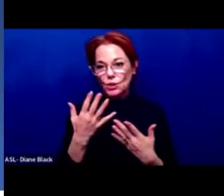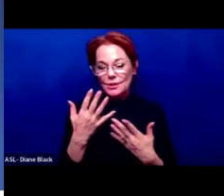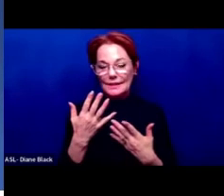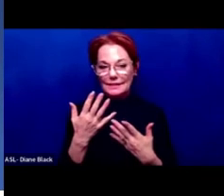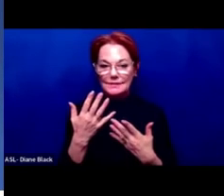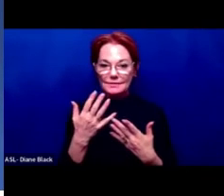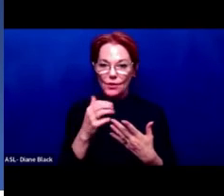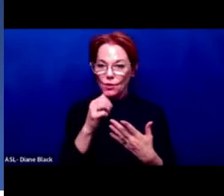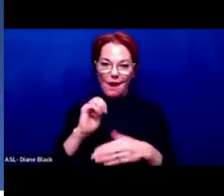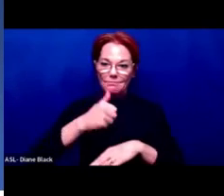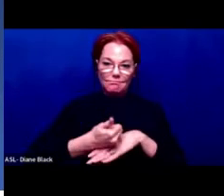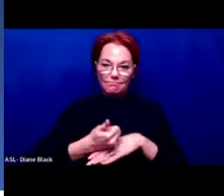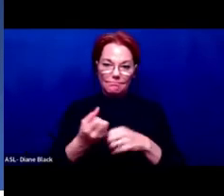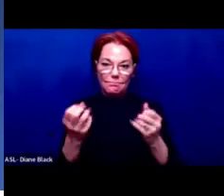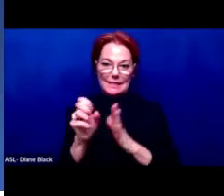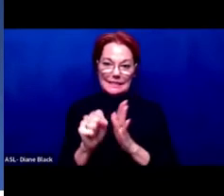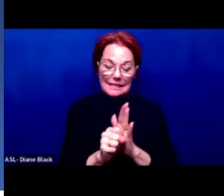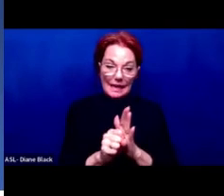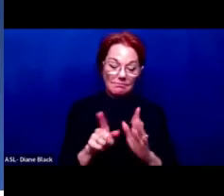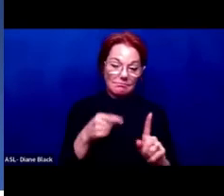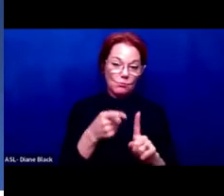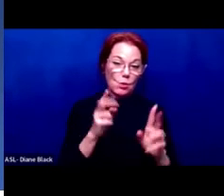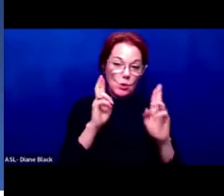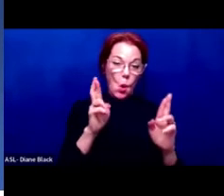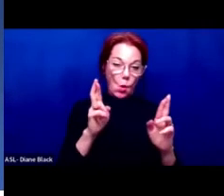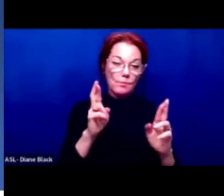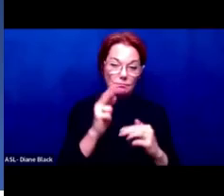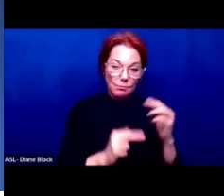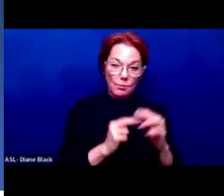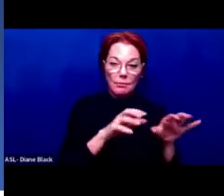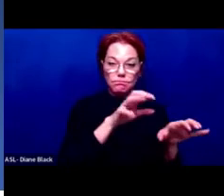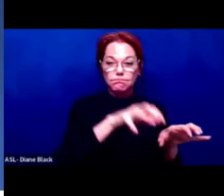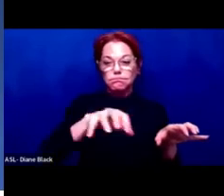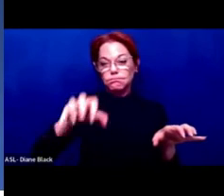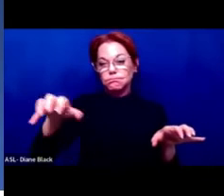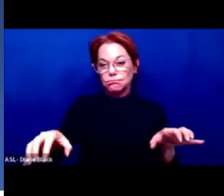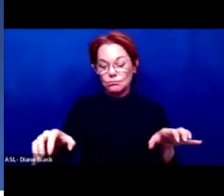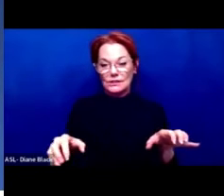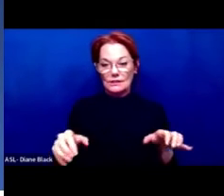in a lot of states. So we're really helping to put them to work to build those and to make them really lasting as the 988